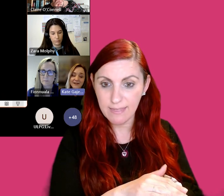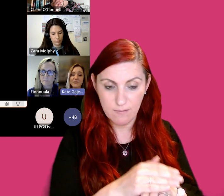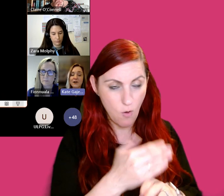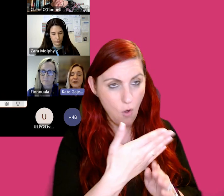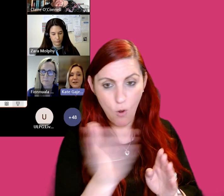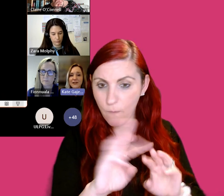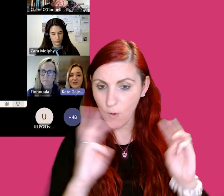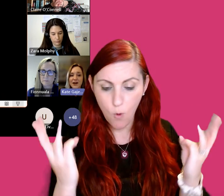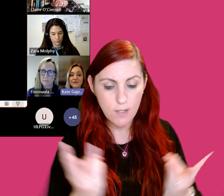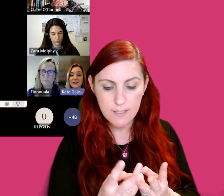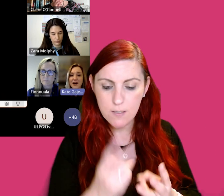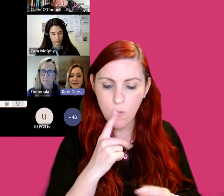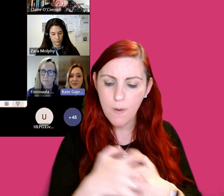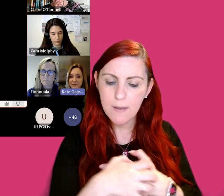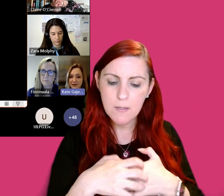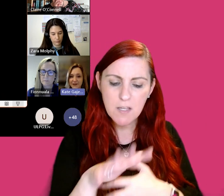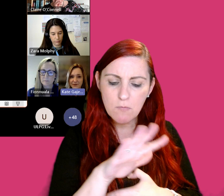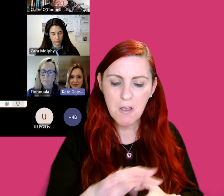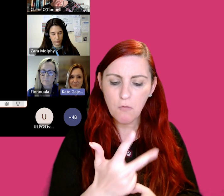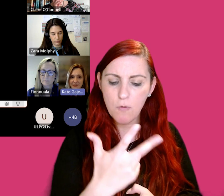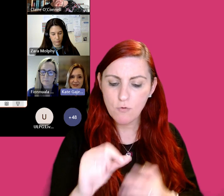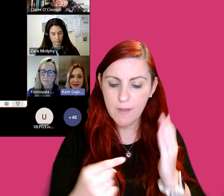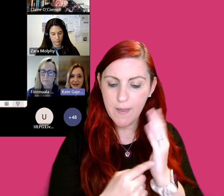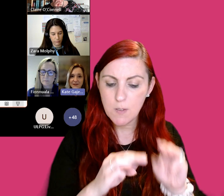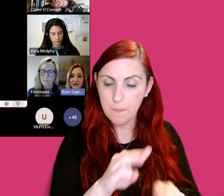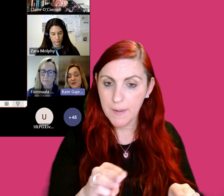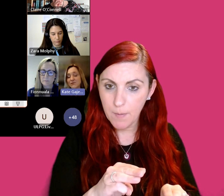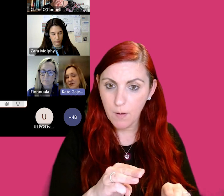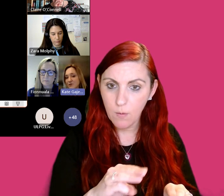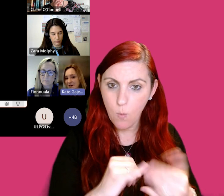that there's approximately 300,000 people living with diabetes in Ireland but because we have no